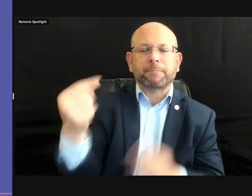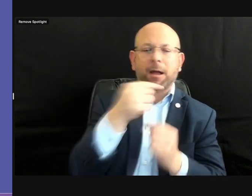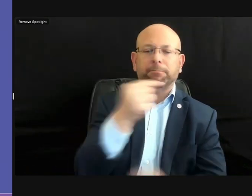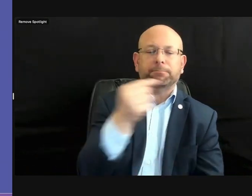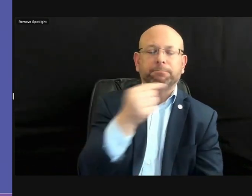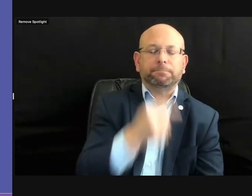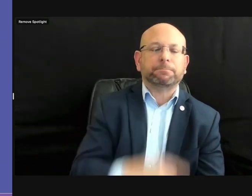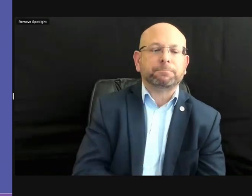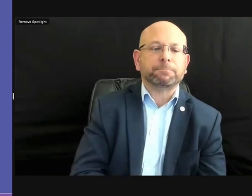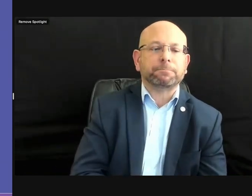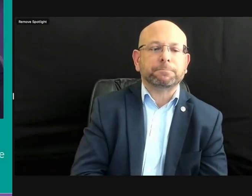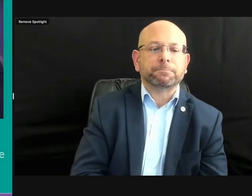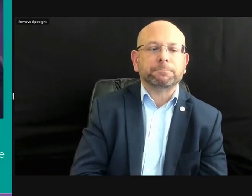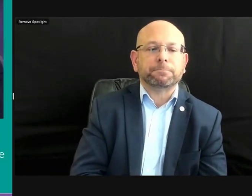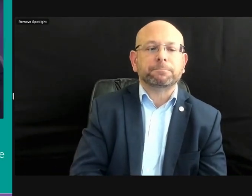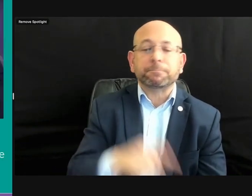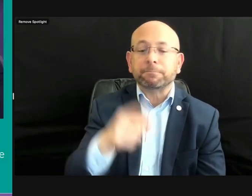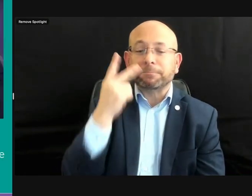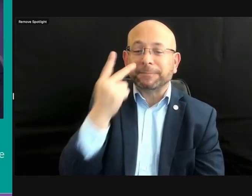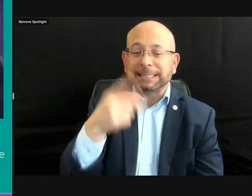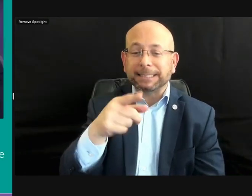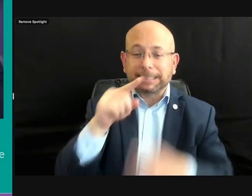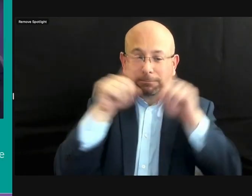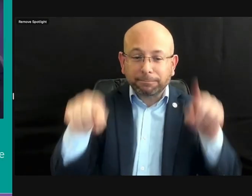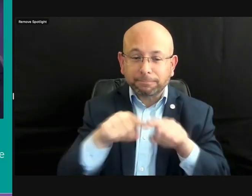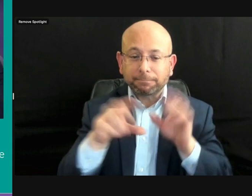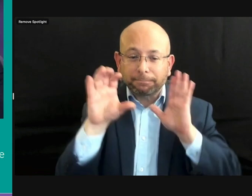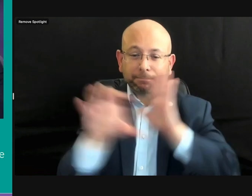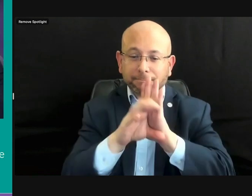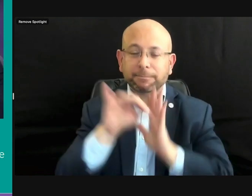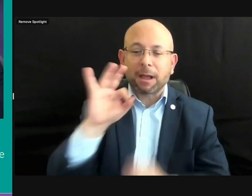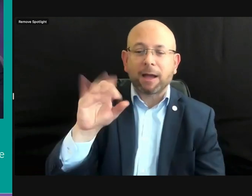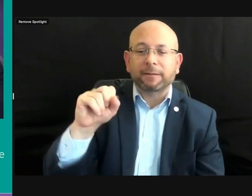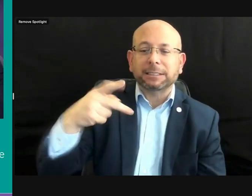Let's go back a slide. On this slide, you can see an image of Spock